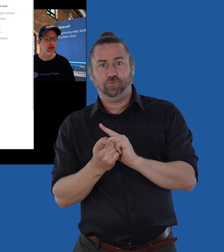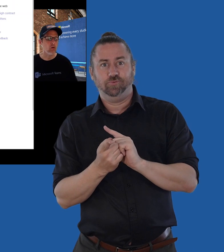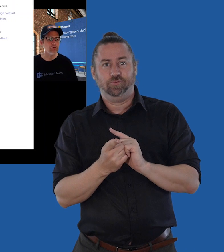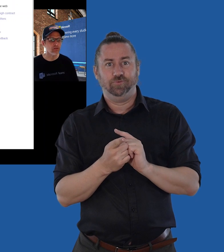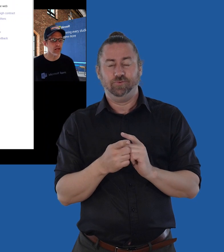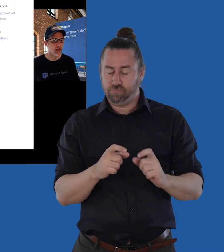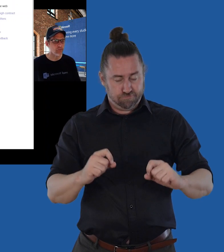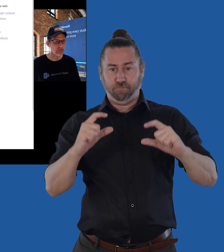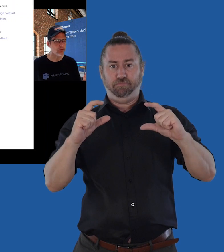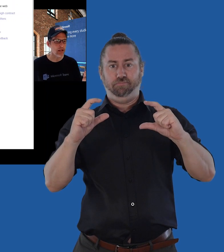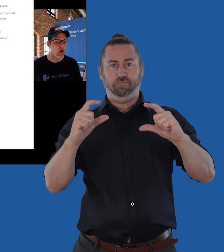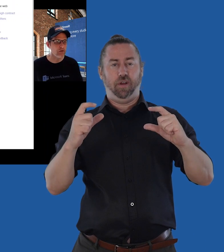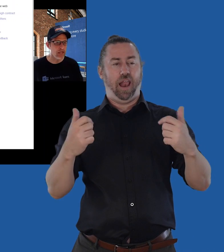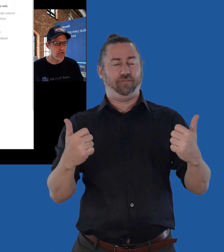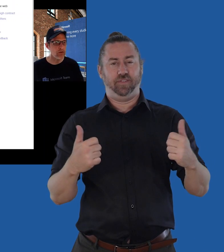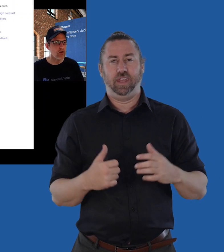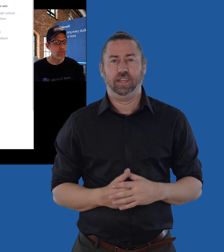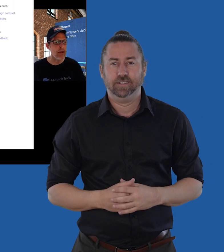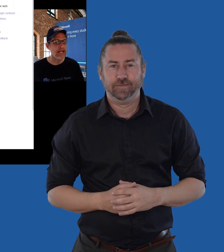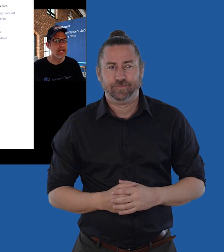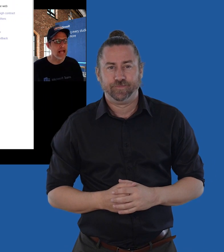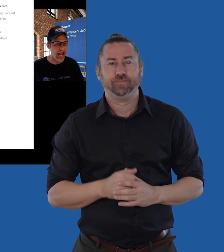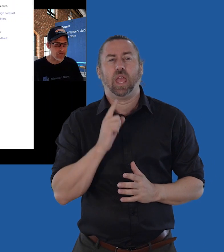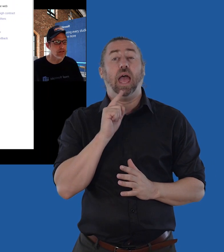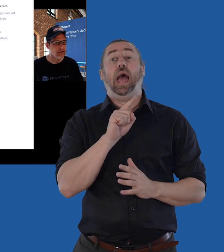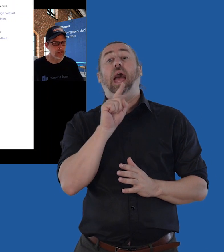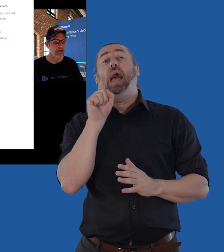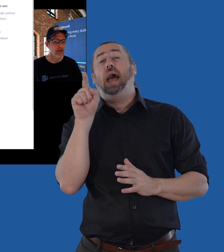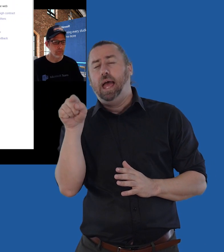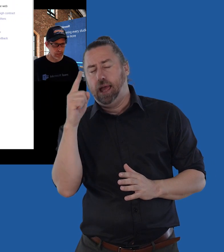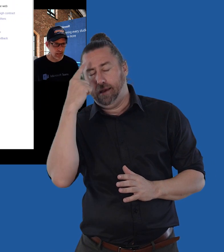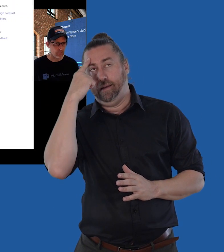But everything, excuse me, over here we've got making everything bigger, alright.